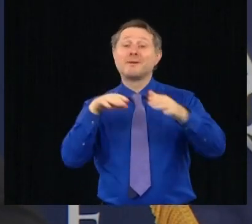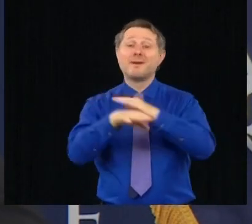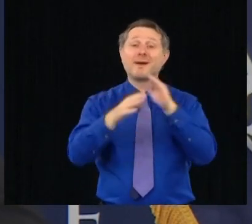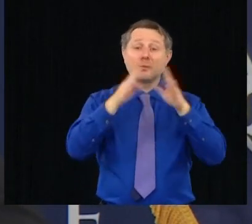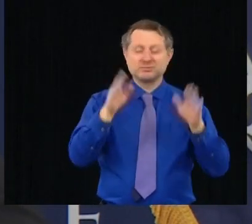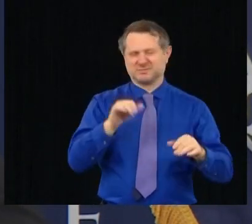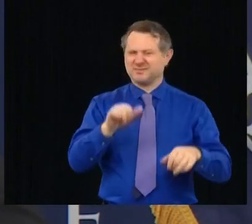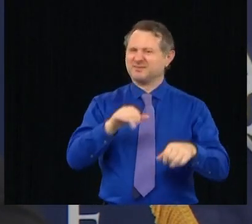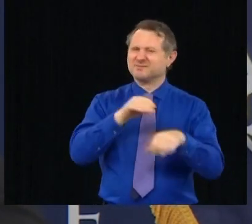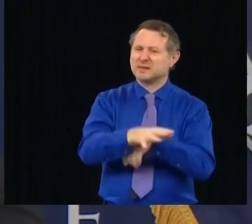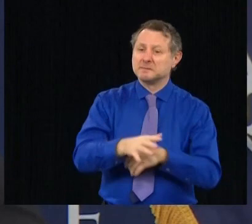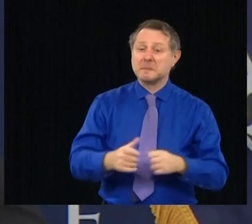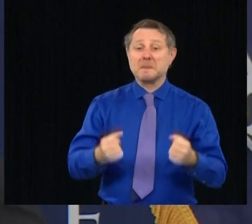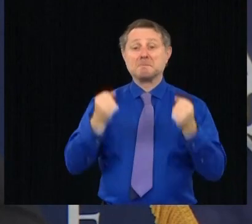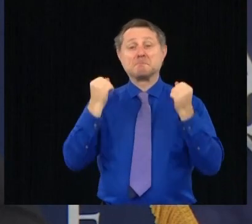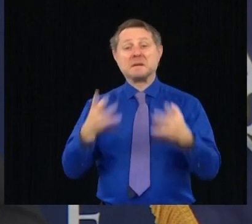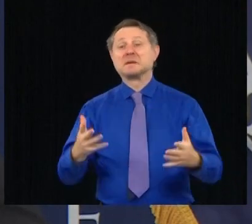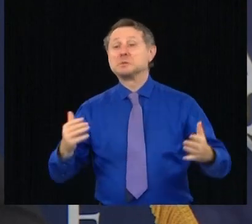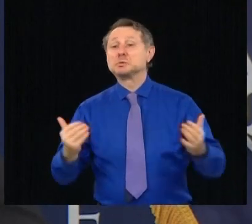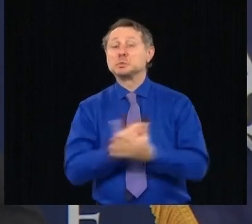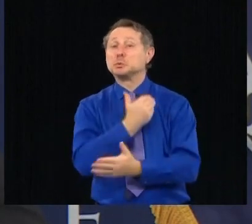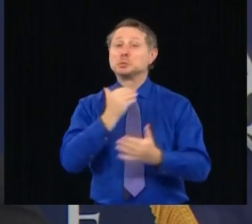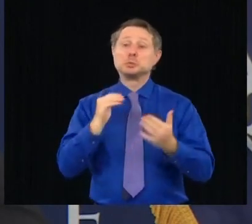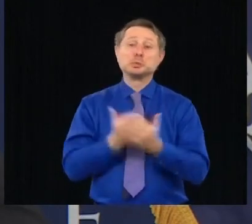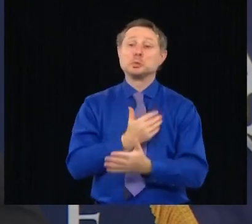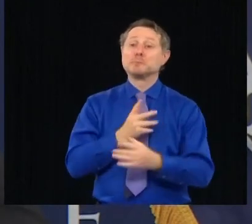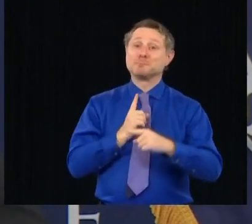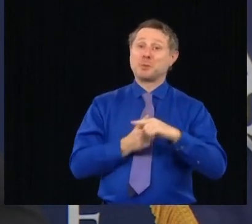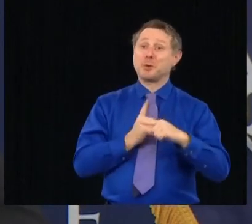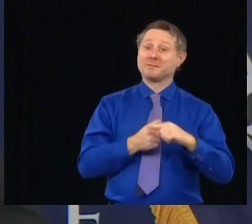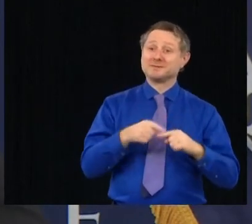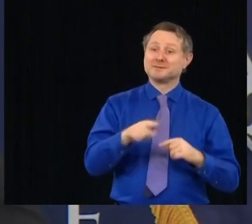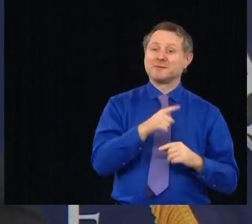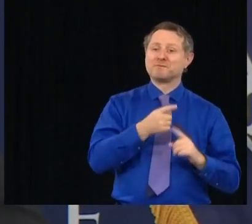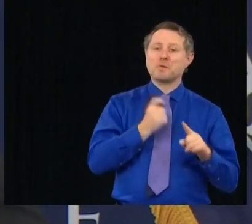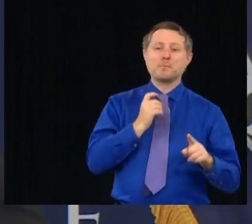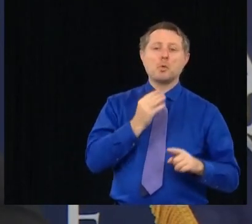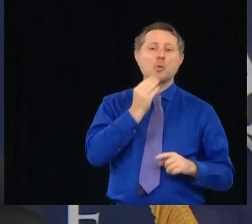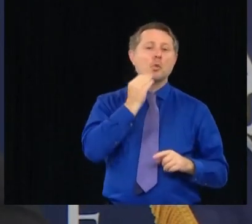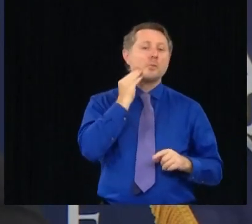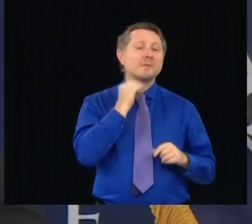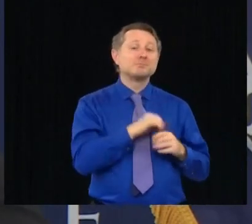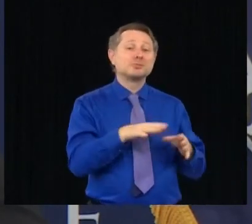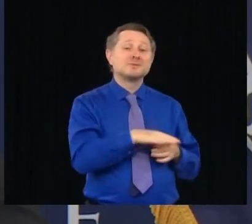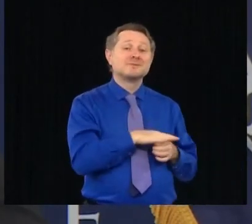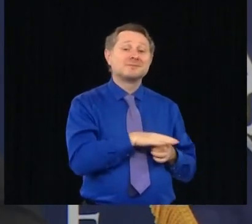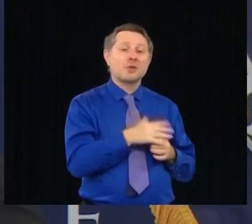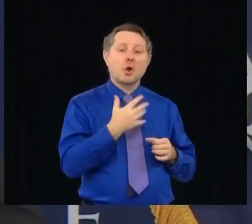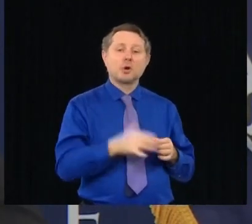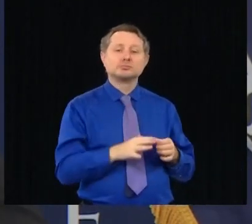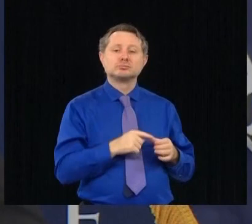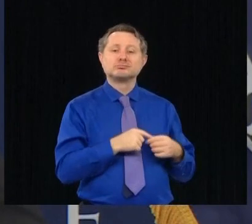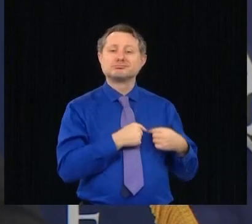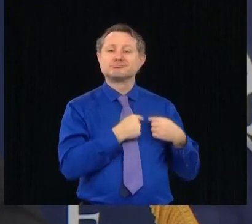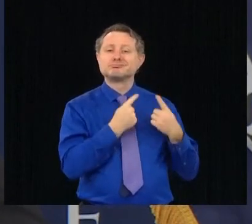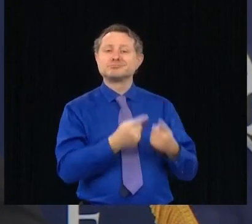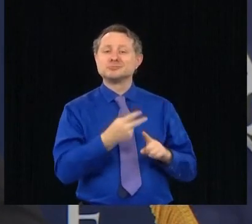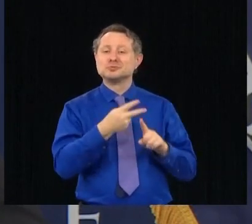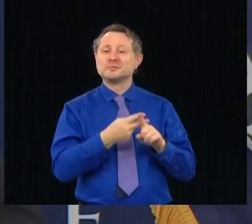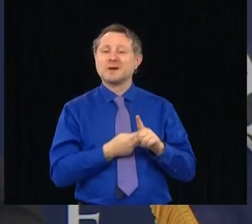FOUR PEOPLE IN ONE HOME, YEAH. WHAT WE'RE SEEING NOW WITH A LOT OF THE NEW CASES THEY'RE COMING